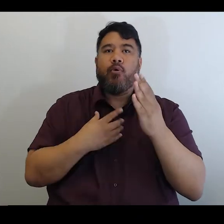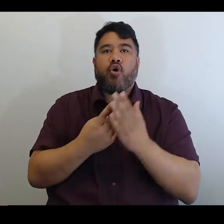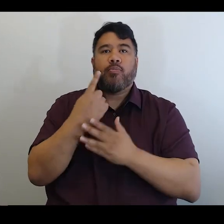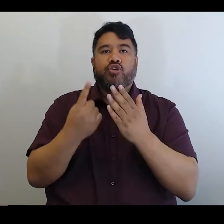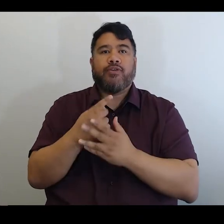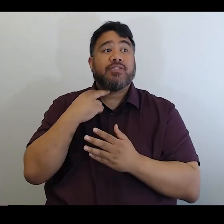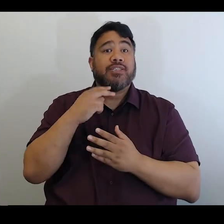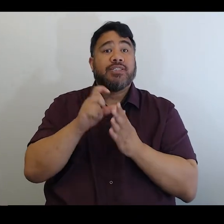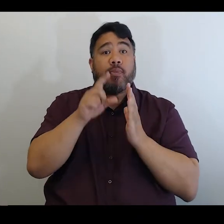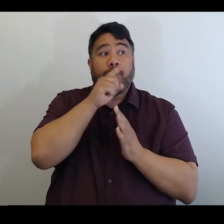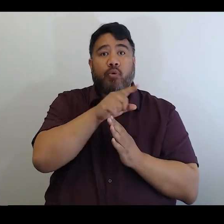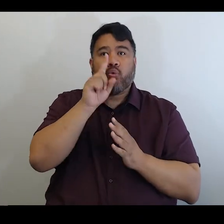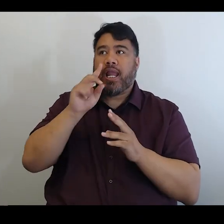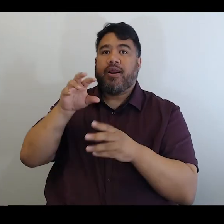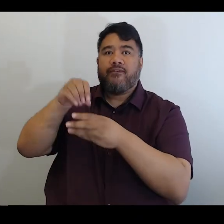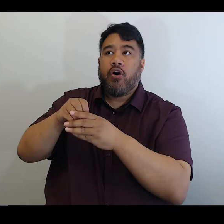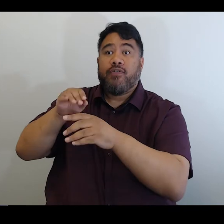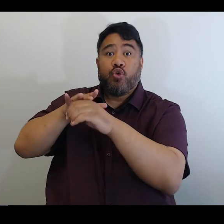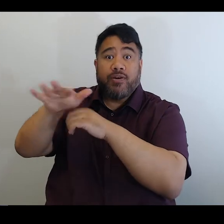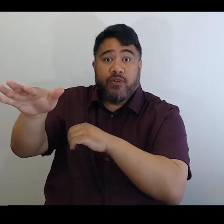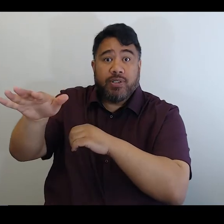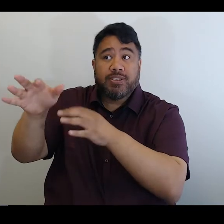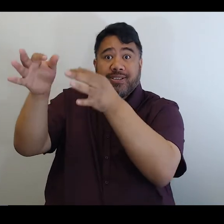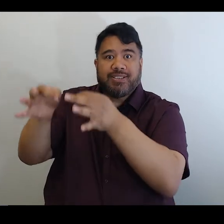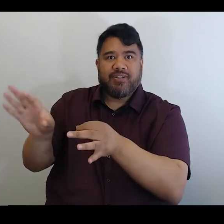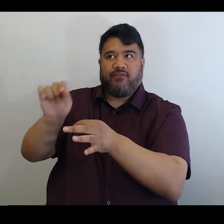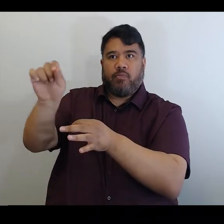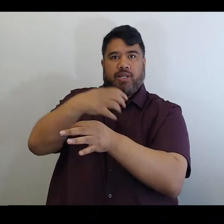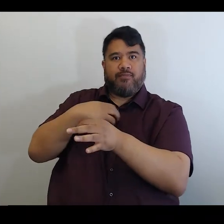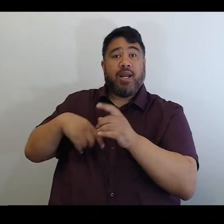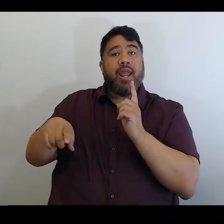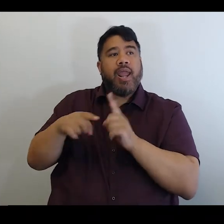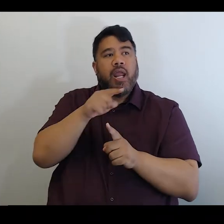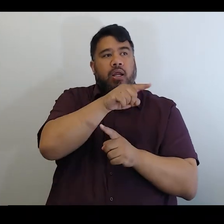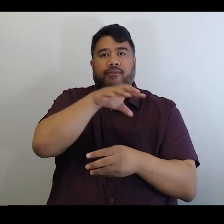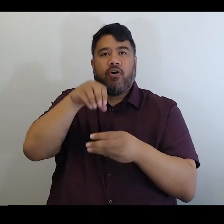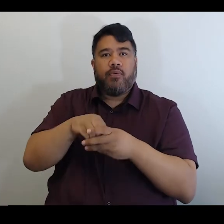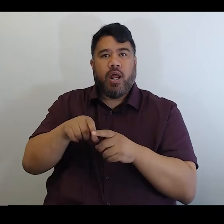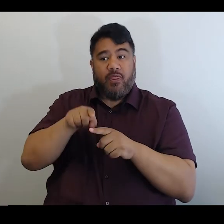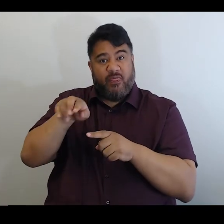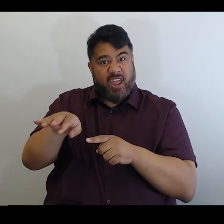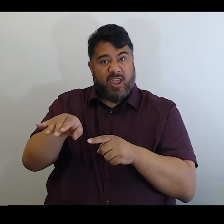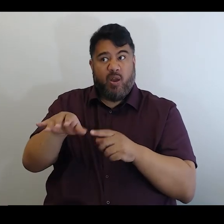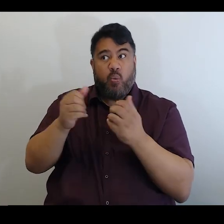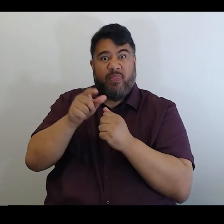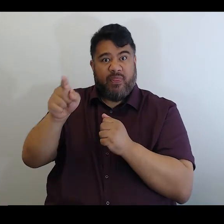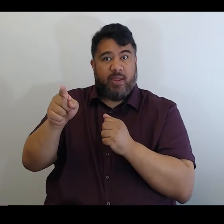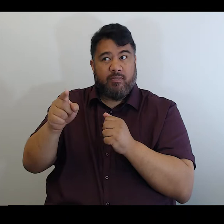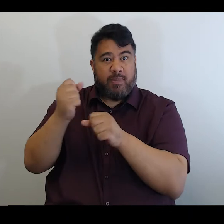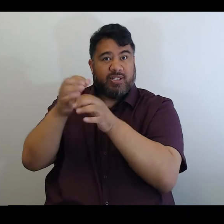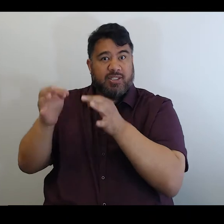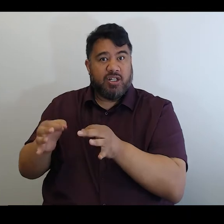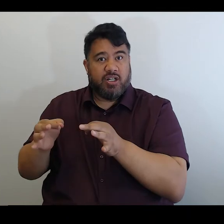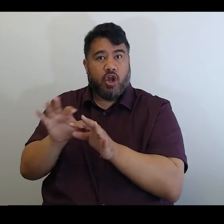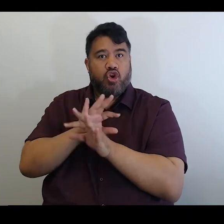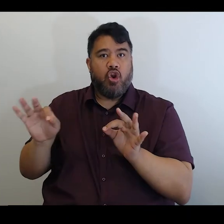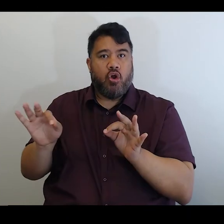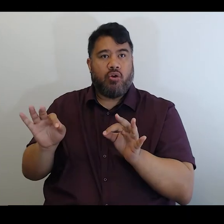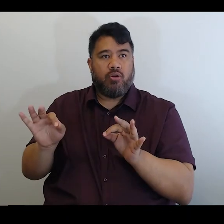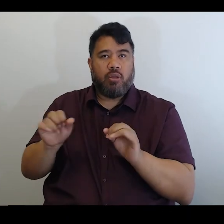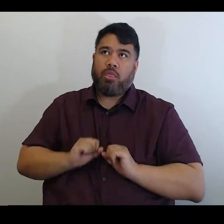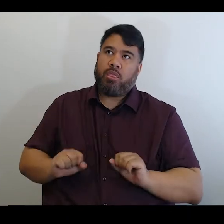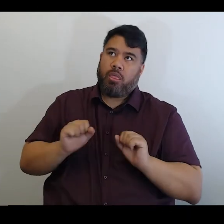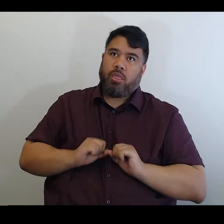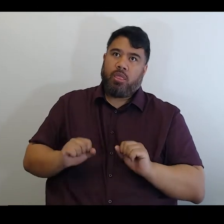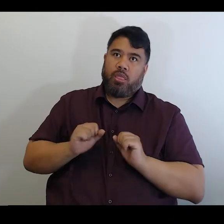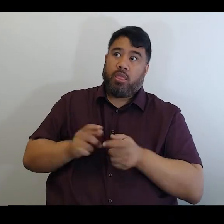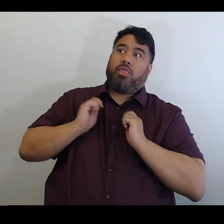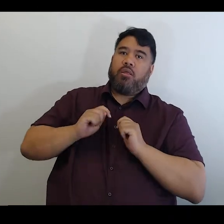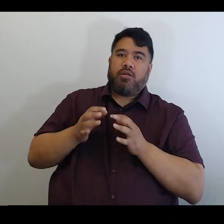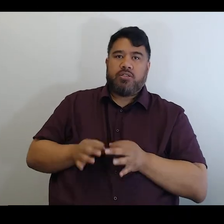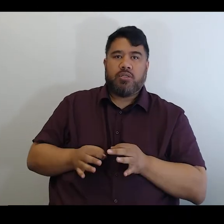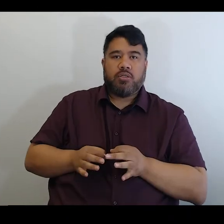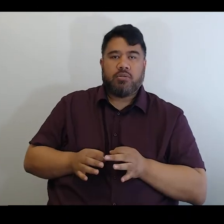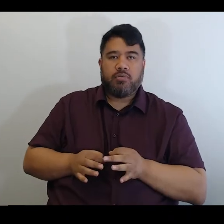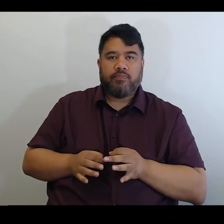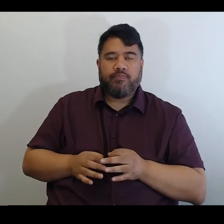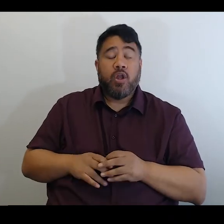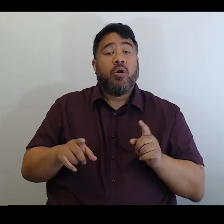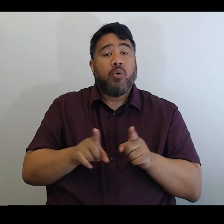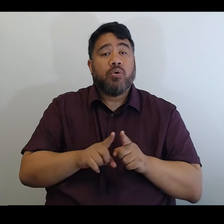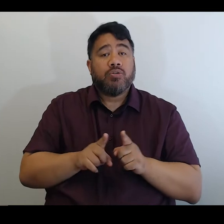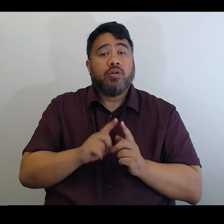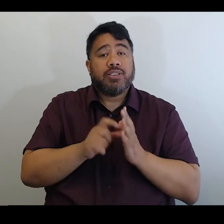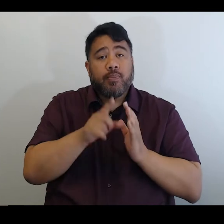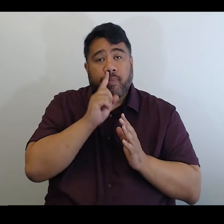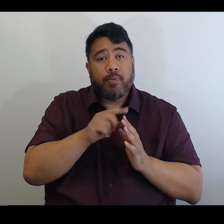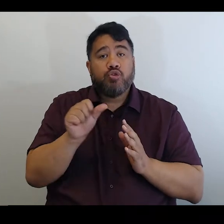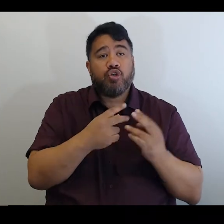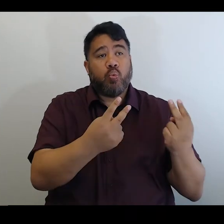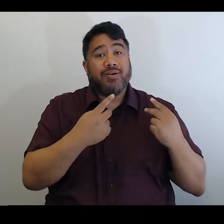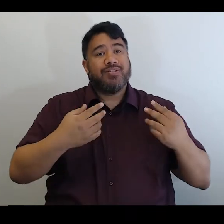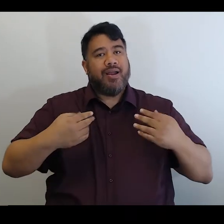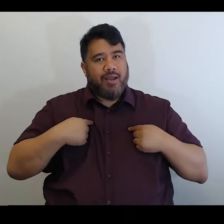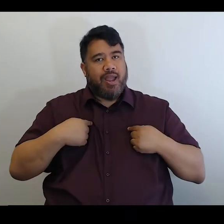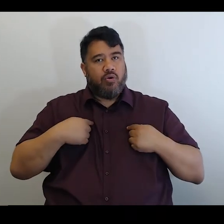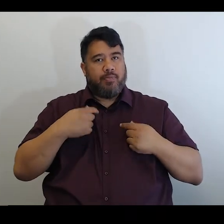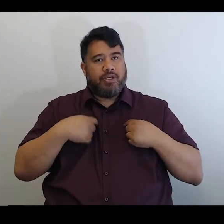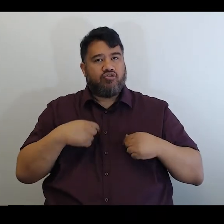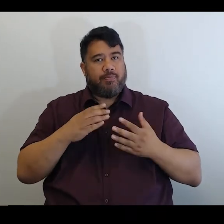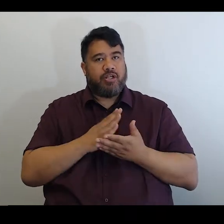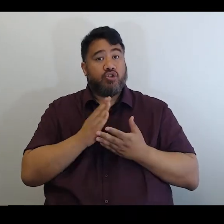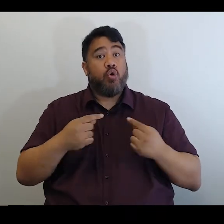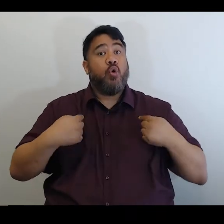And monitoring, sorry Jonathan I didn't touch sorry on the monitoring aspect of that. I guess, you know, as an agency, we will expect to be monitored and to be held to account for what it is that we deliver and that's why